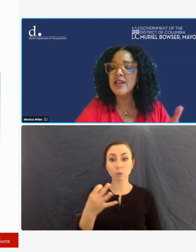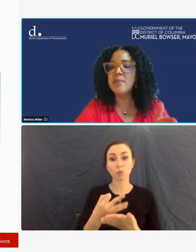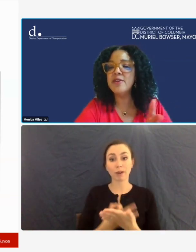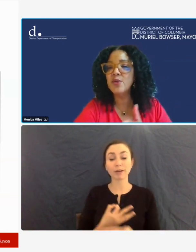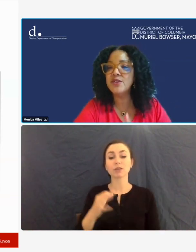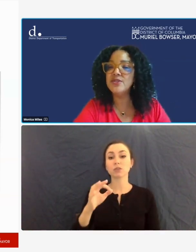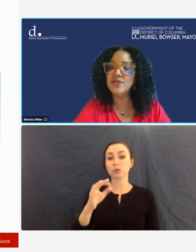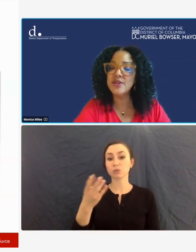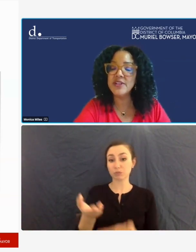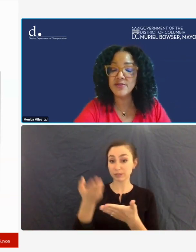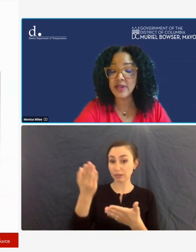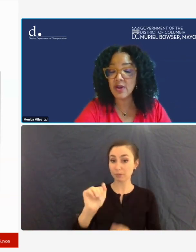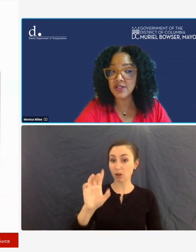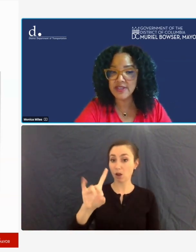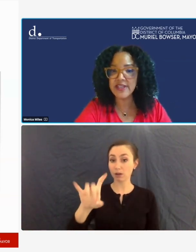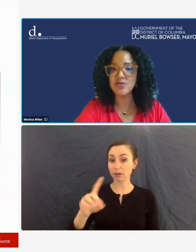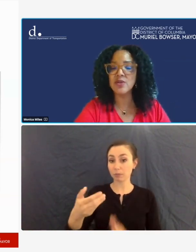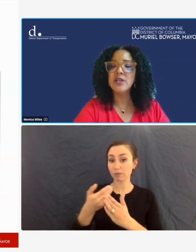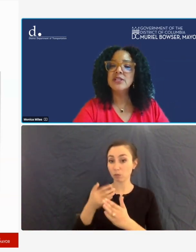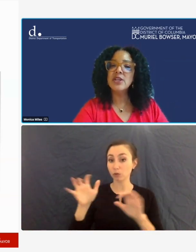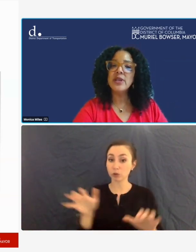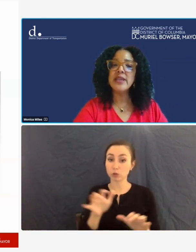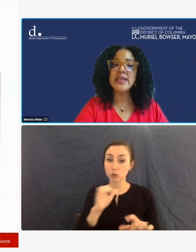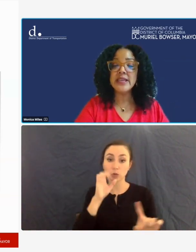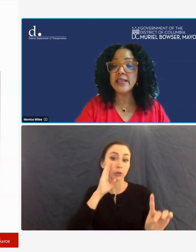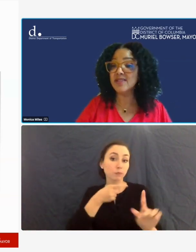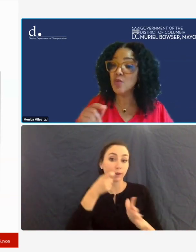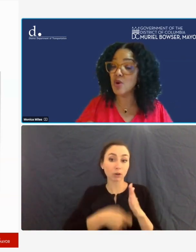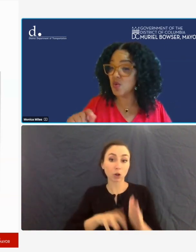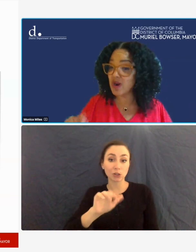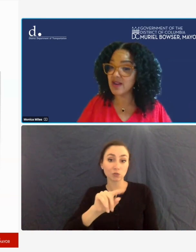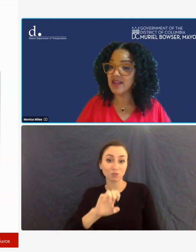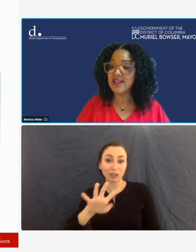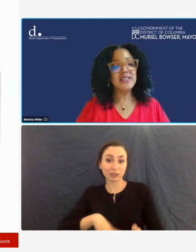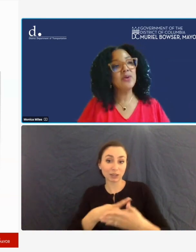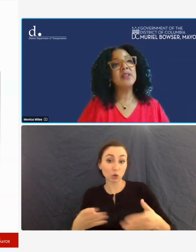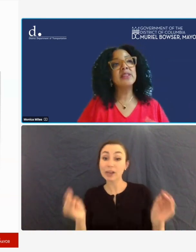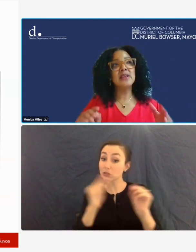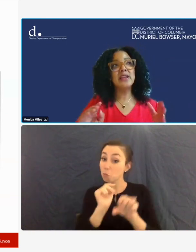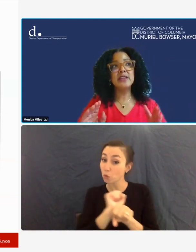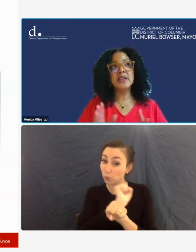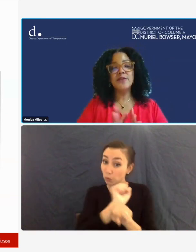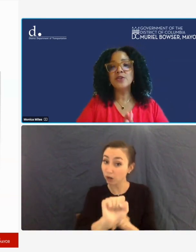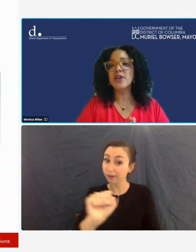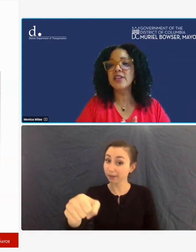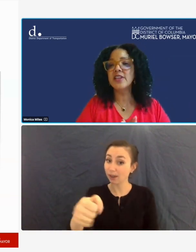before you do your indirect cost rate schedule so it is more work so in if you're talking about